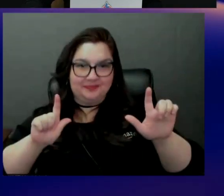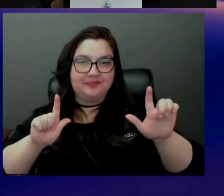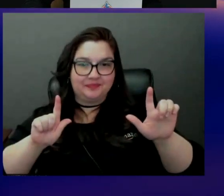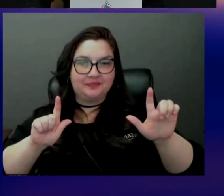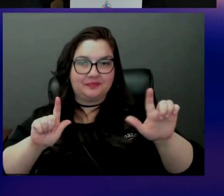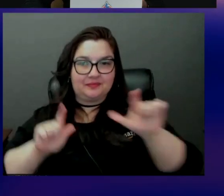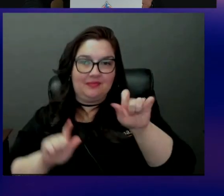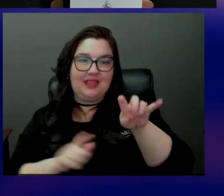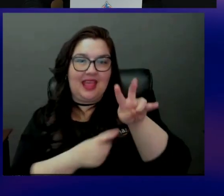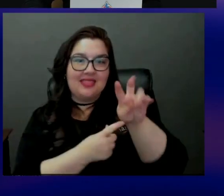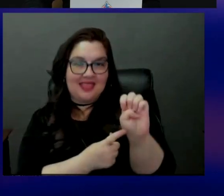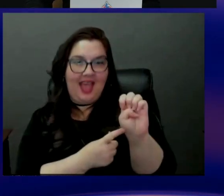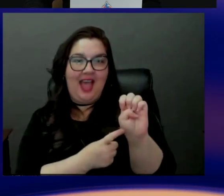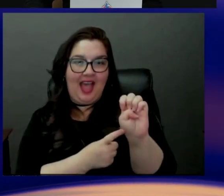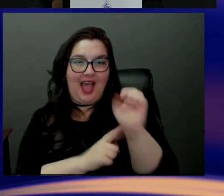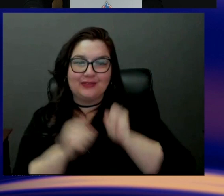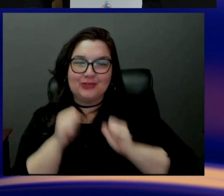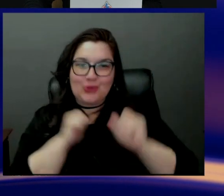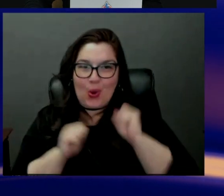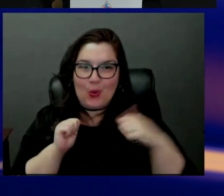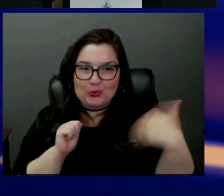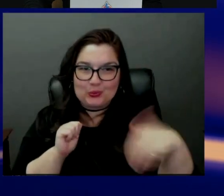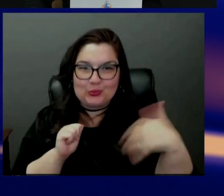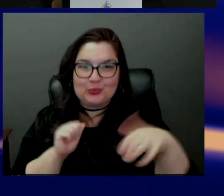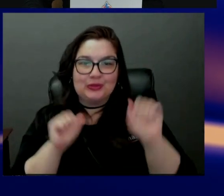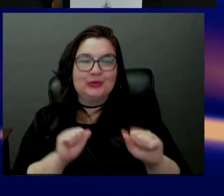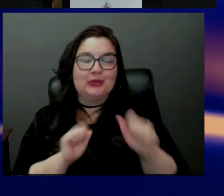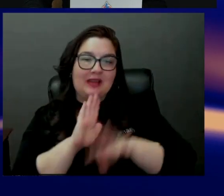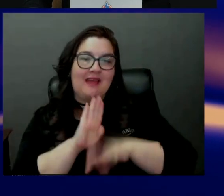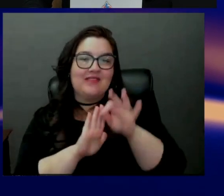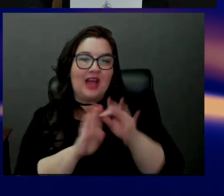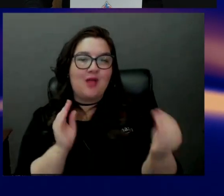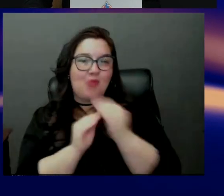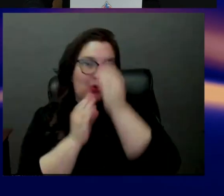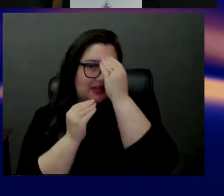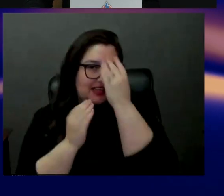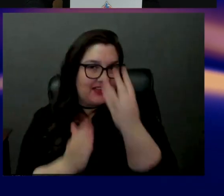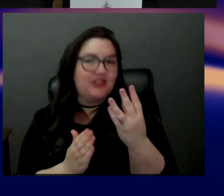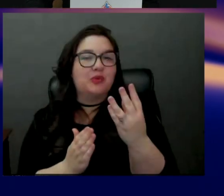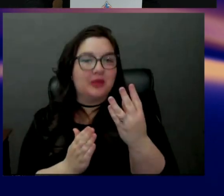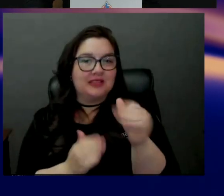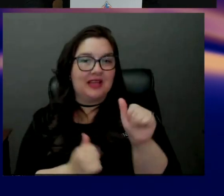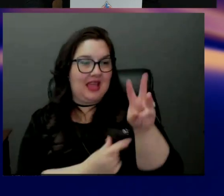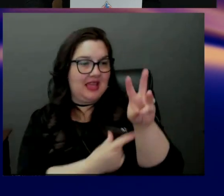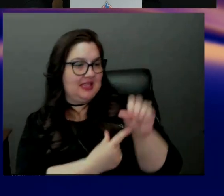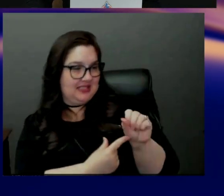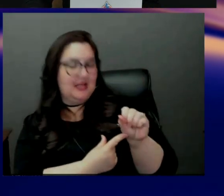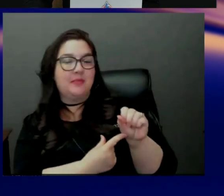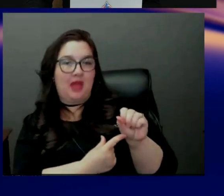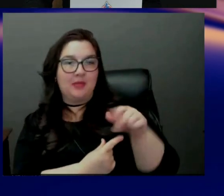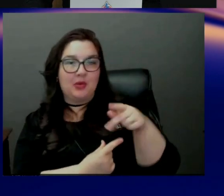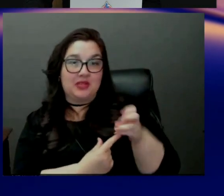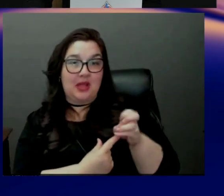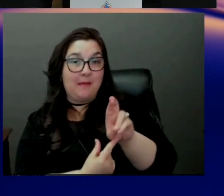And this is the one where you can find more information not just about the AWS Power Hour SysOps certification